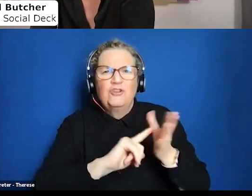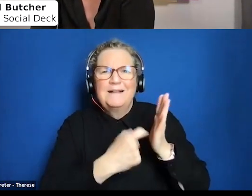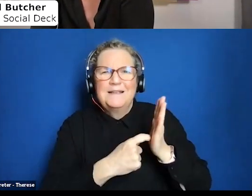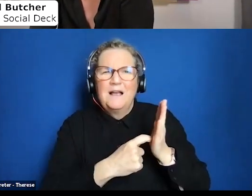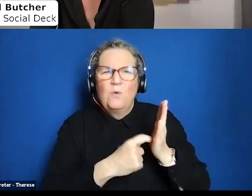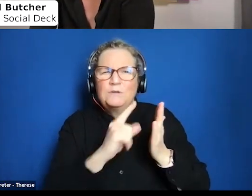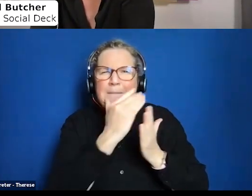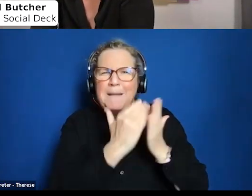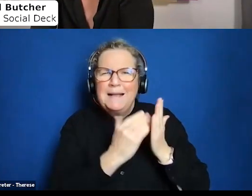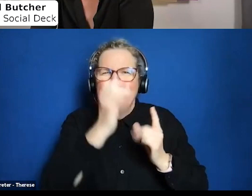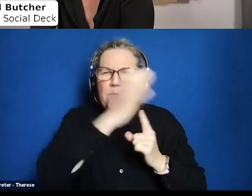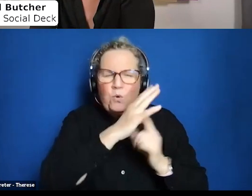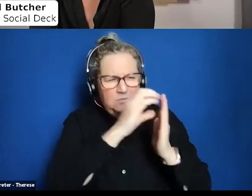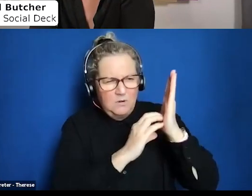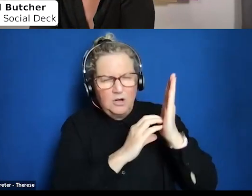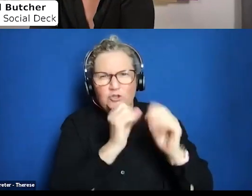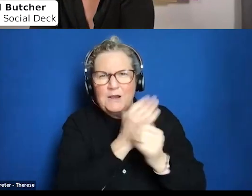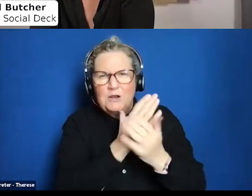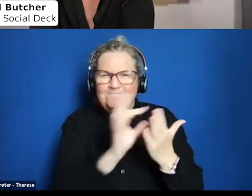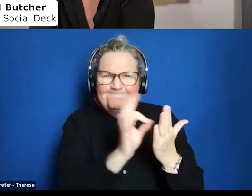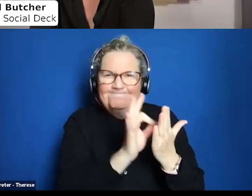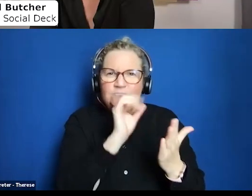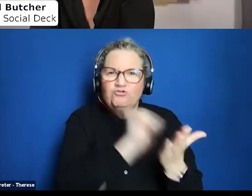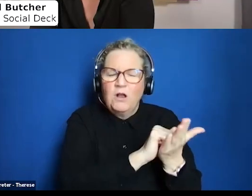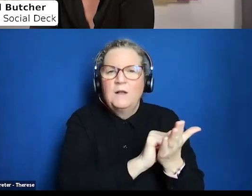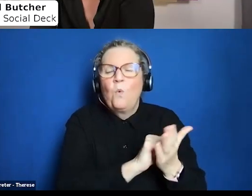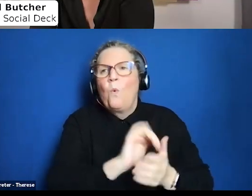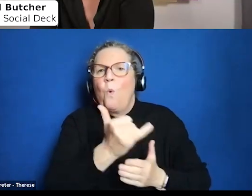to kind of get right or might have been, you know, difficult?